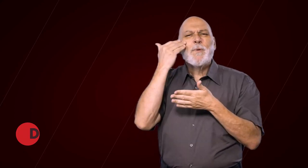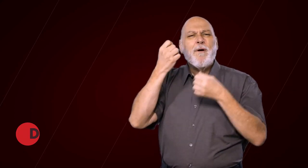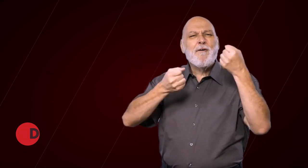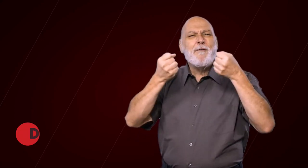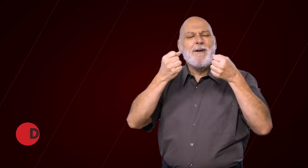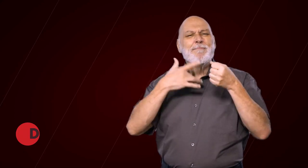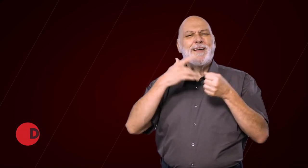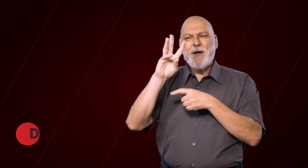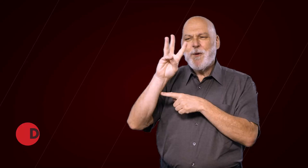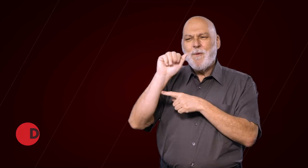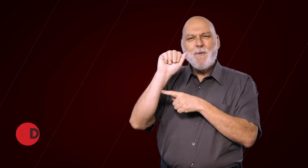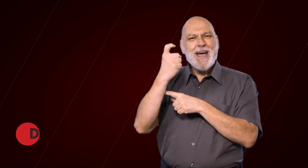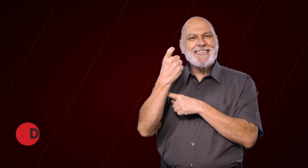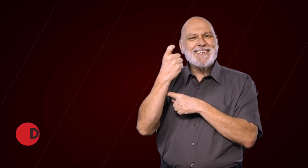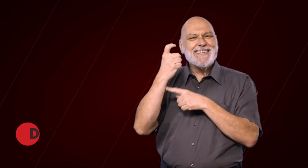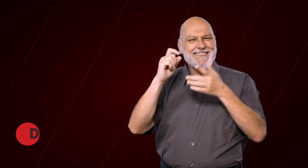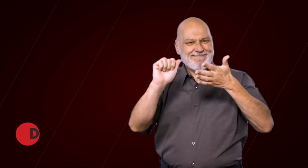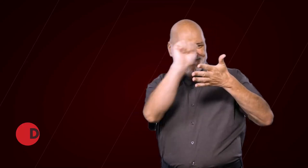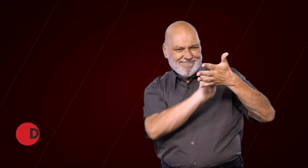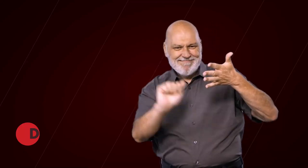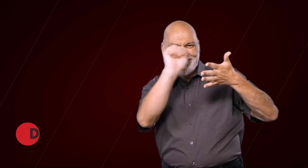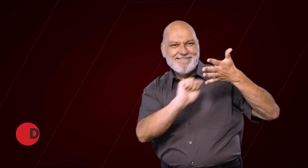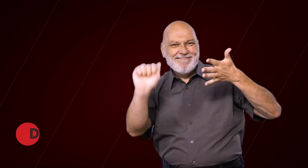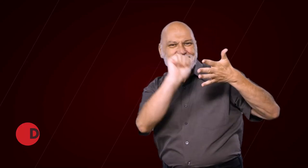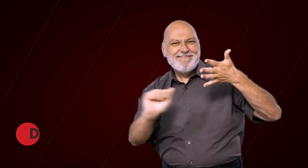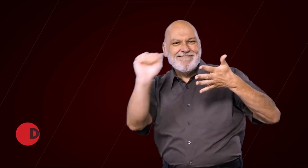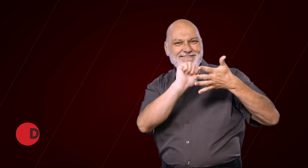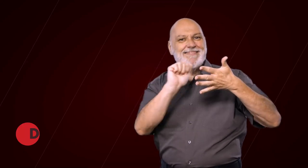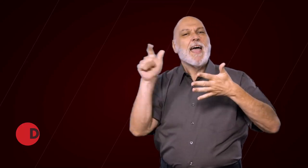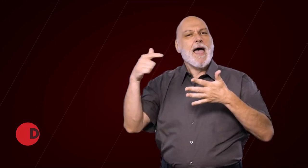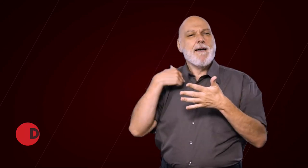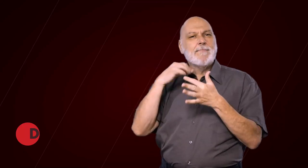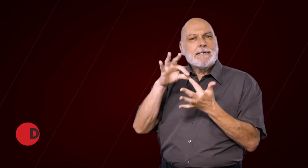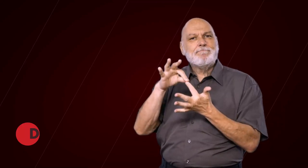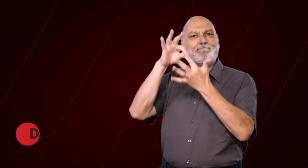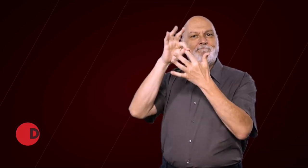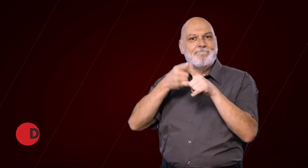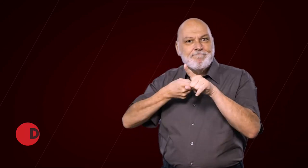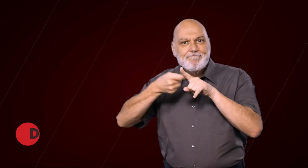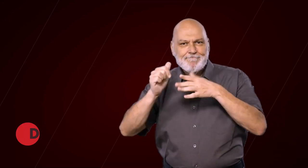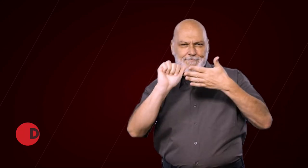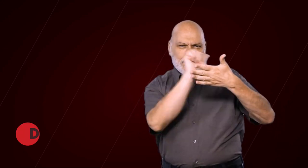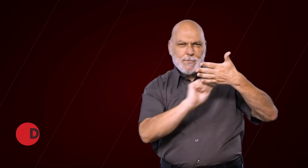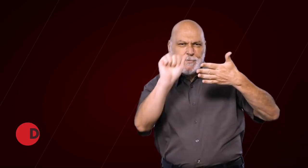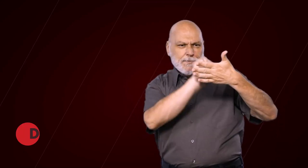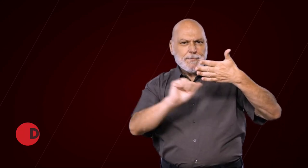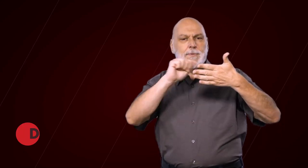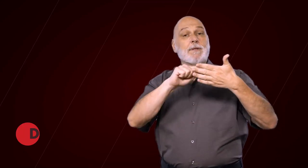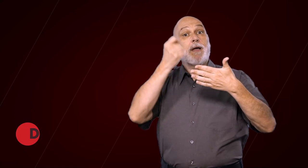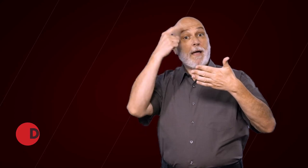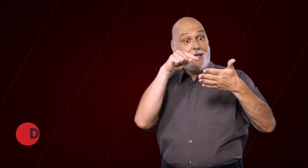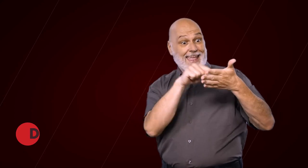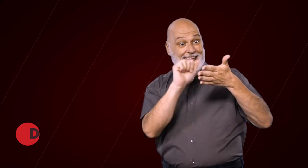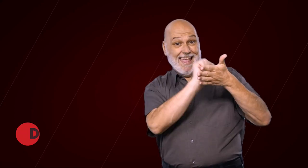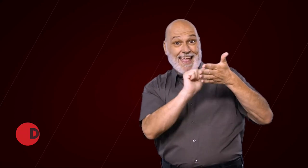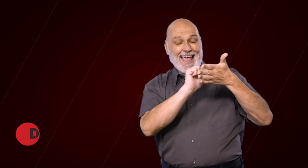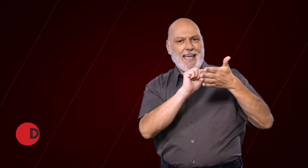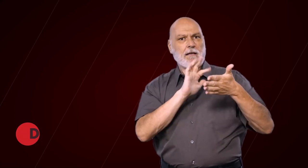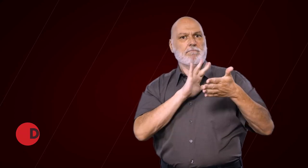specializing in ceramic coating similar to waxing but more